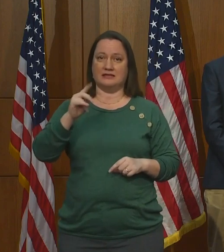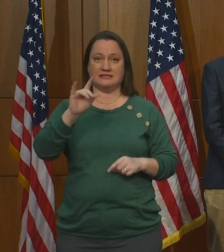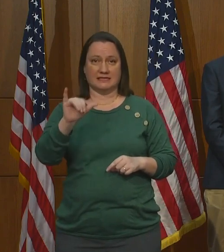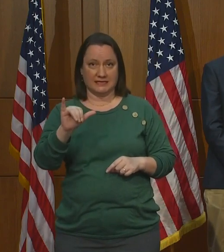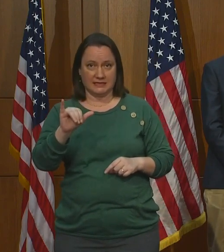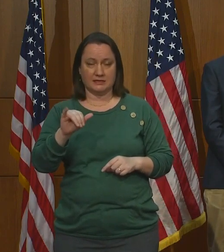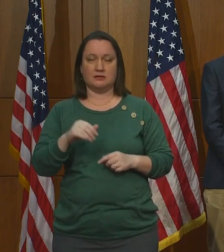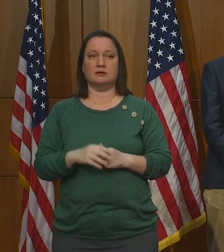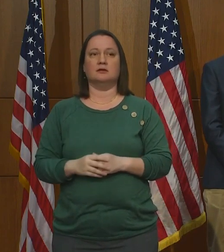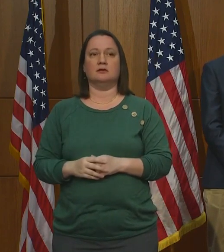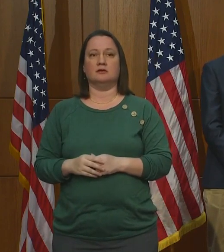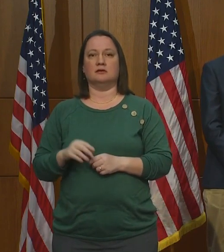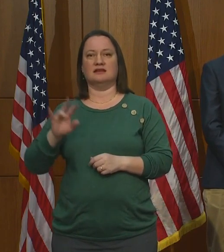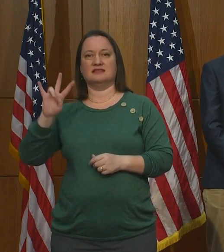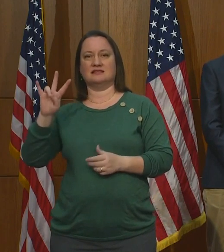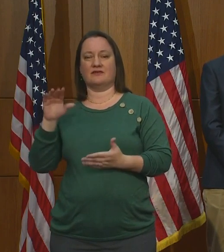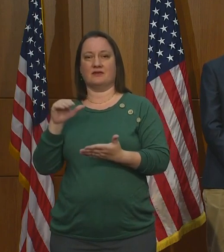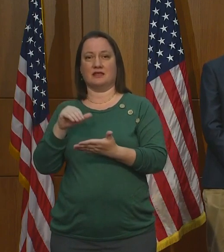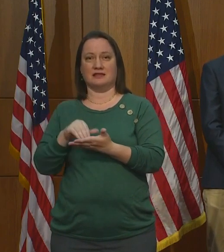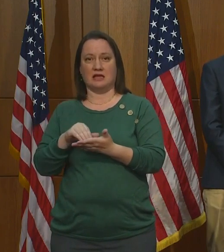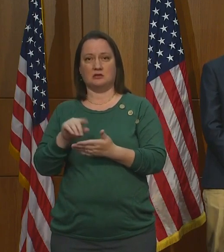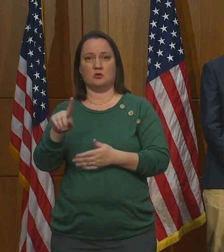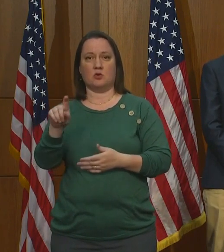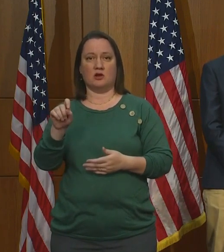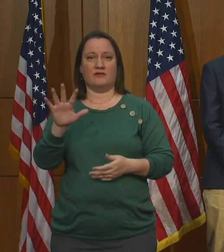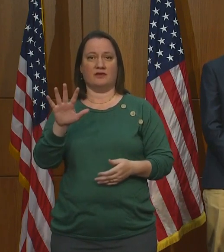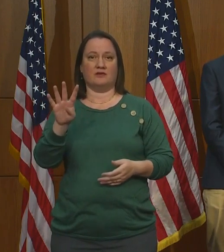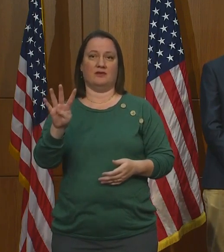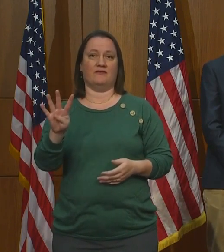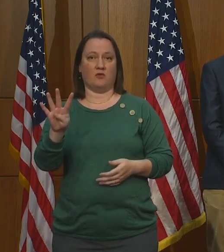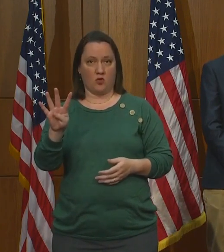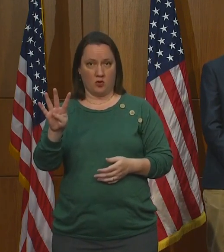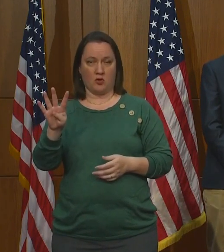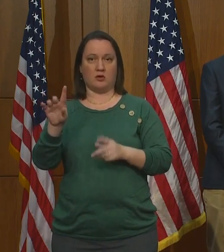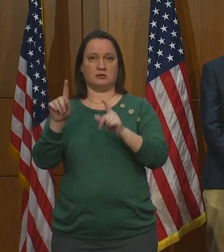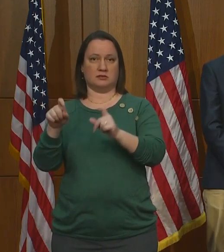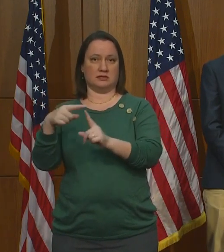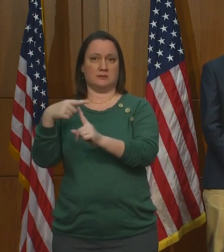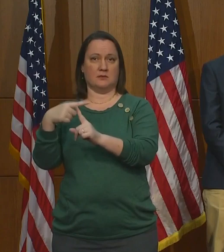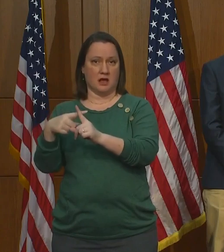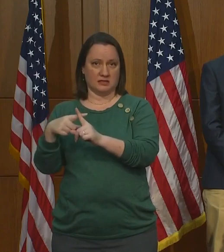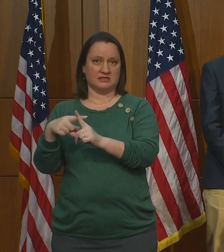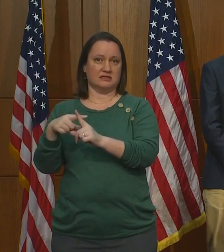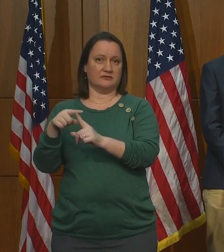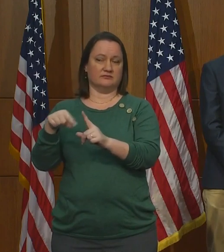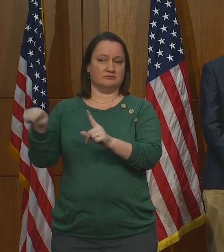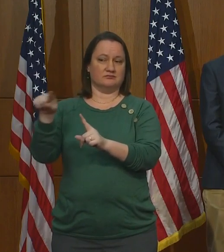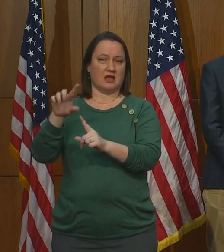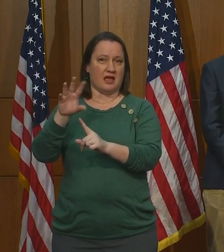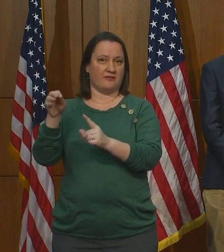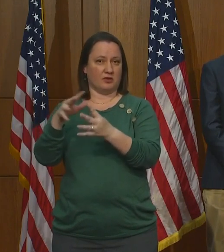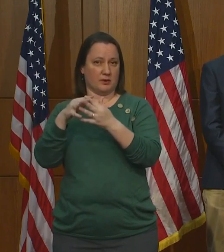AND ETHNICITY DATA OF- AVAILABLE WE HAVE SEVEN